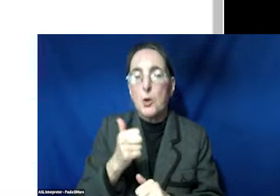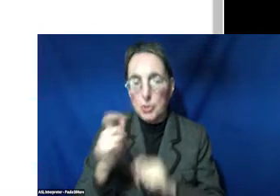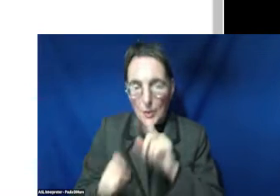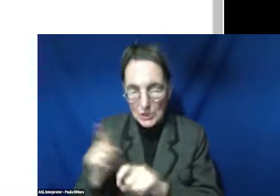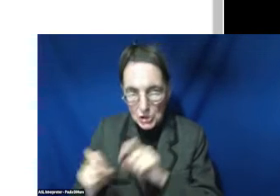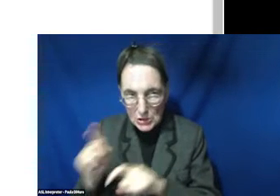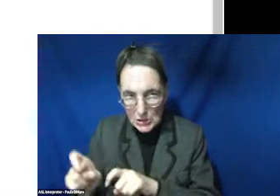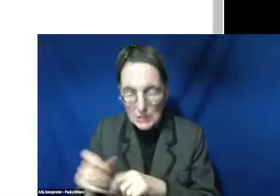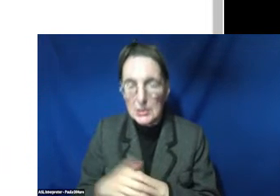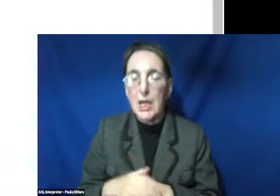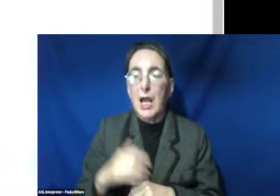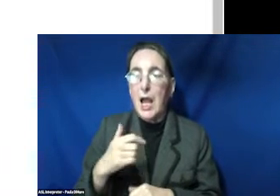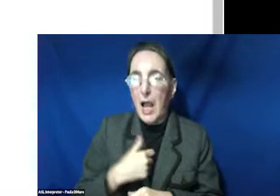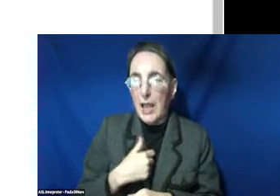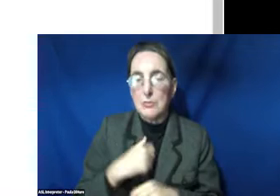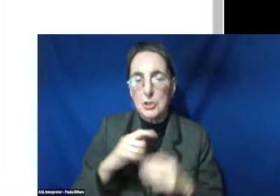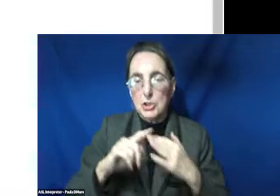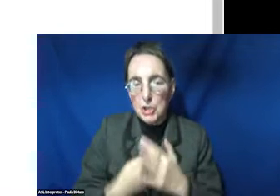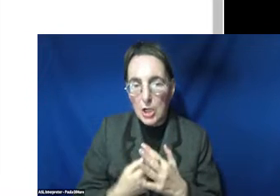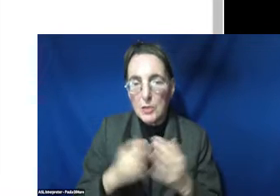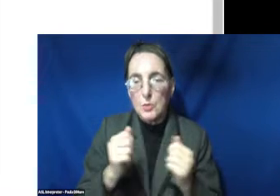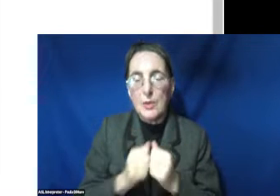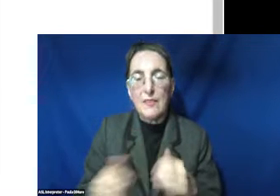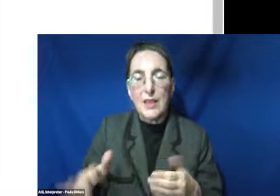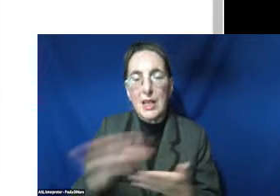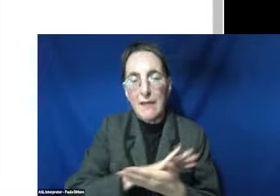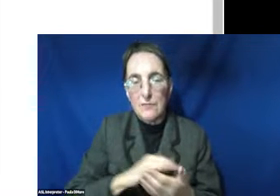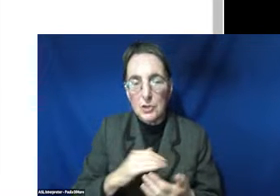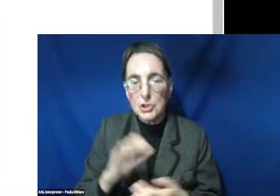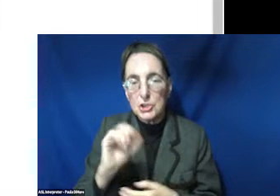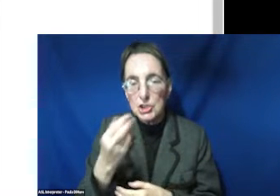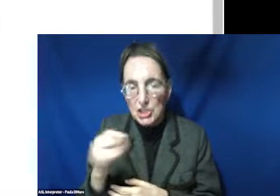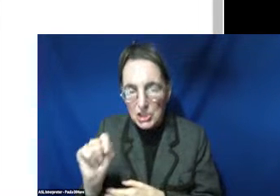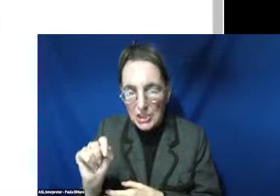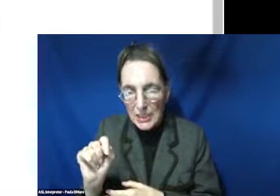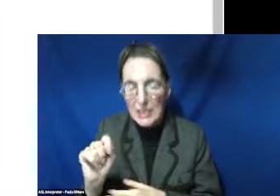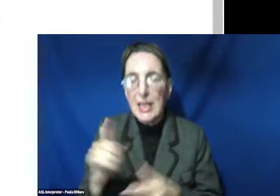And I'm just going to start a little bit with the cover sheet. And then I'm going to move forward to the most frequently called about sections.